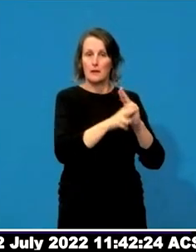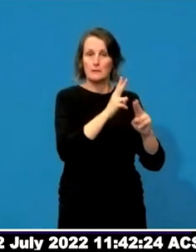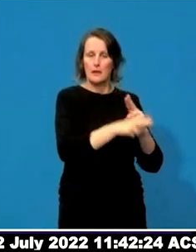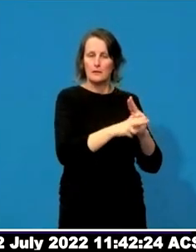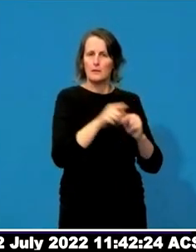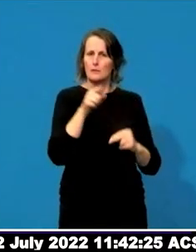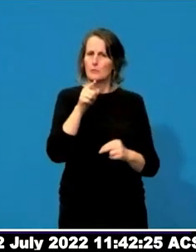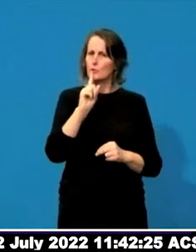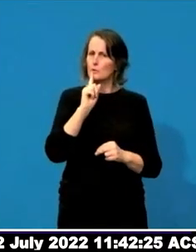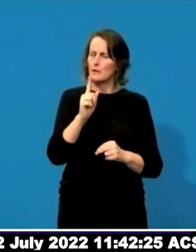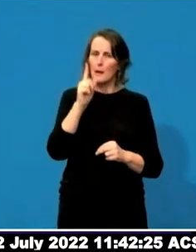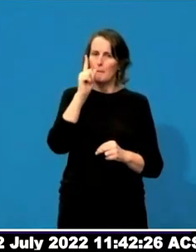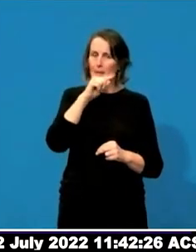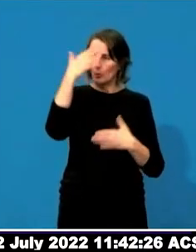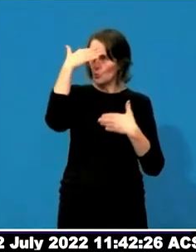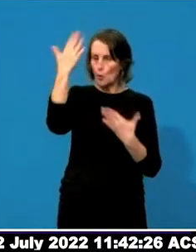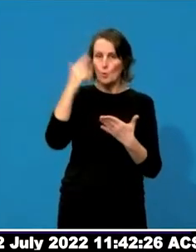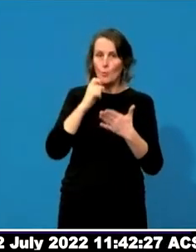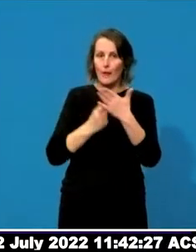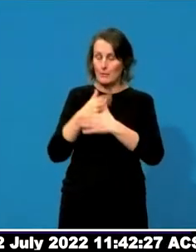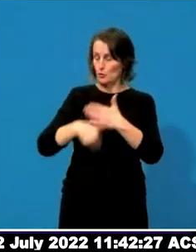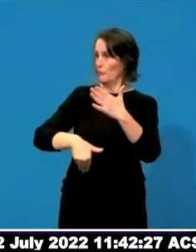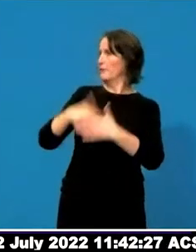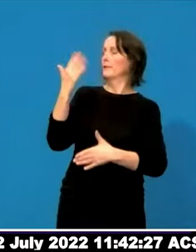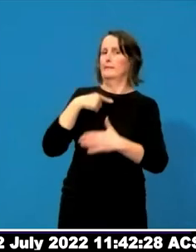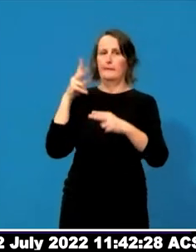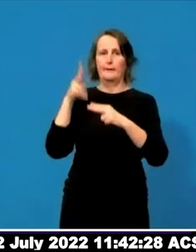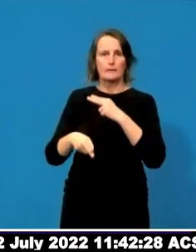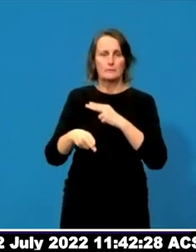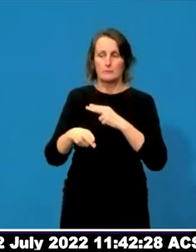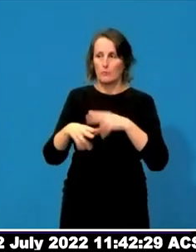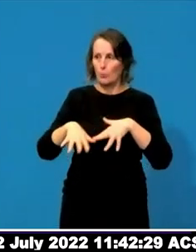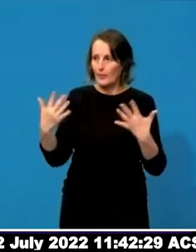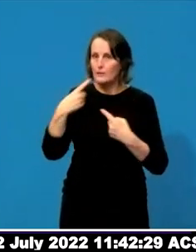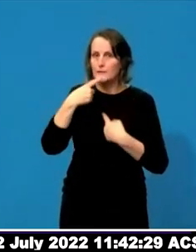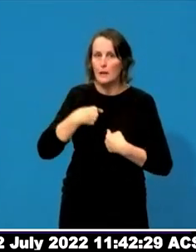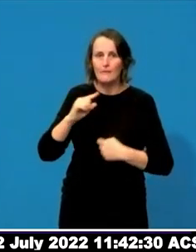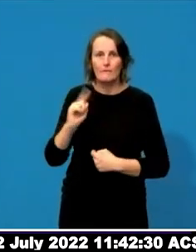don't get any warning that that's likely to happen. Could you just explain to the Commissioners briefly